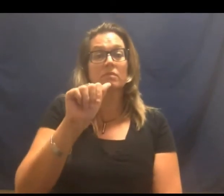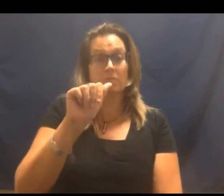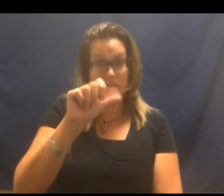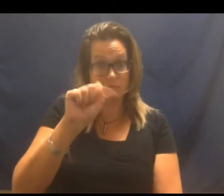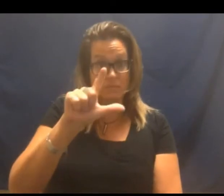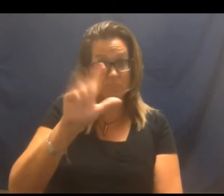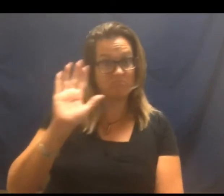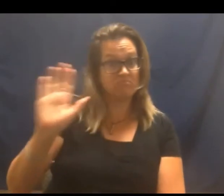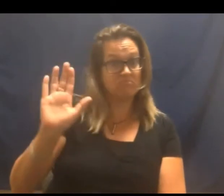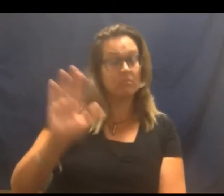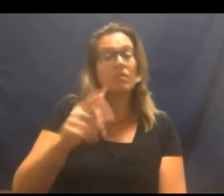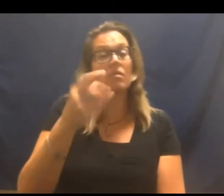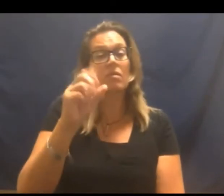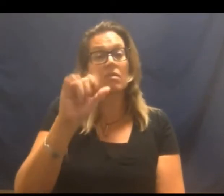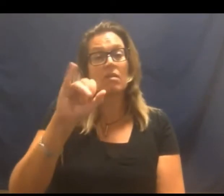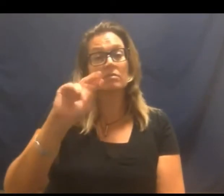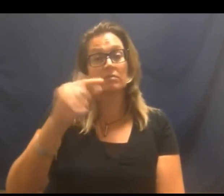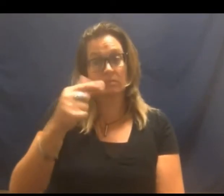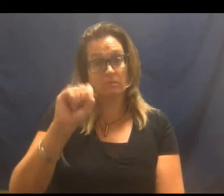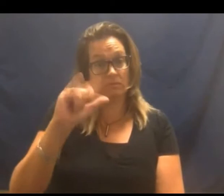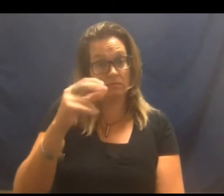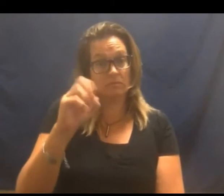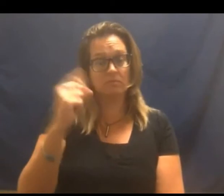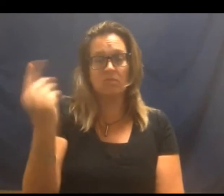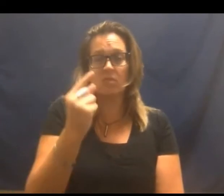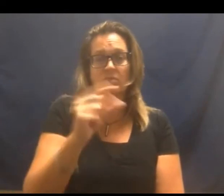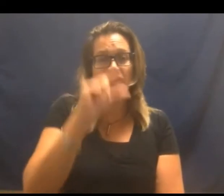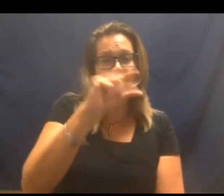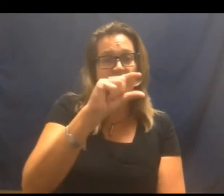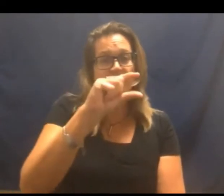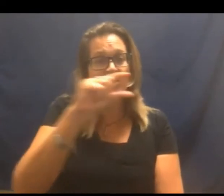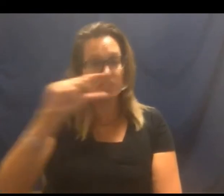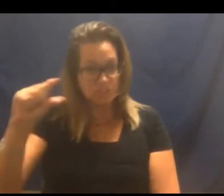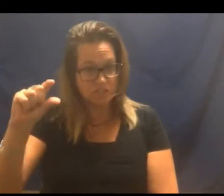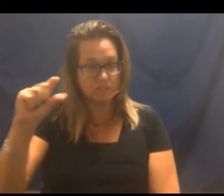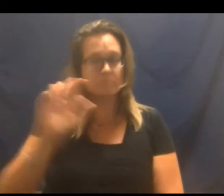lowercase when you write ASL and you gloss ASL. It's always going to be in